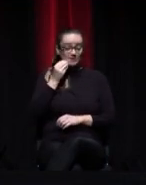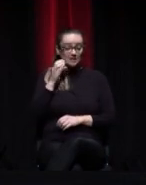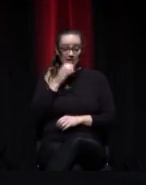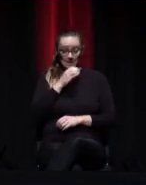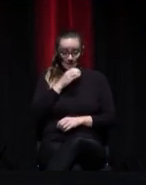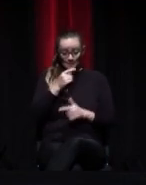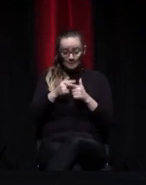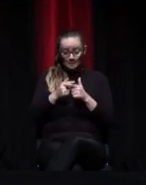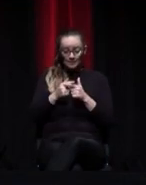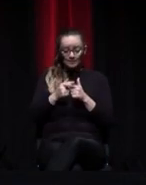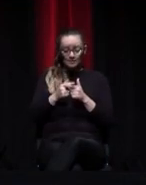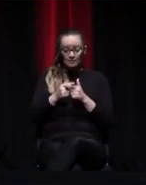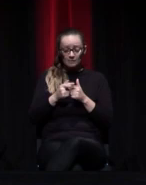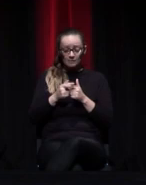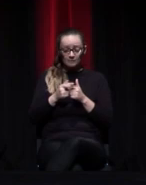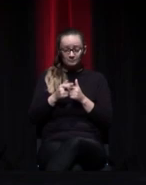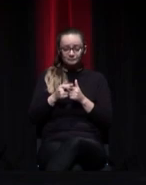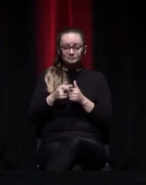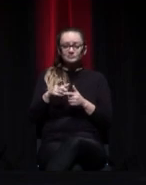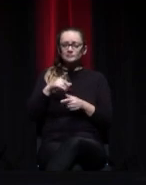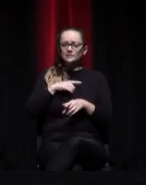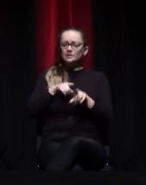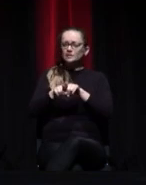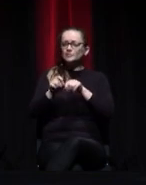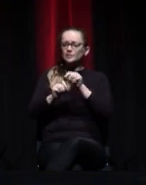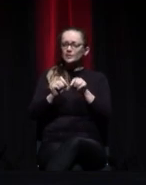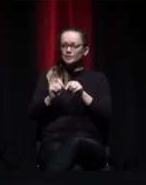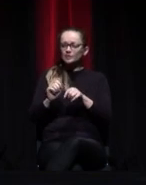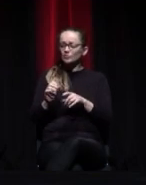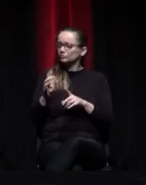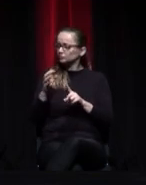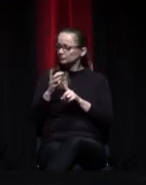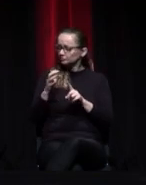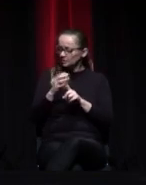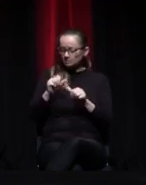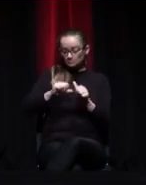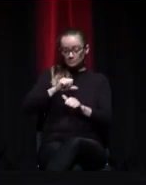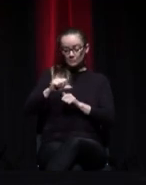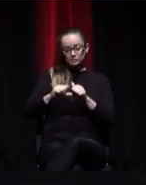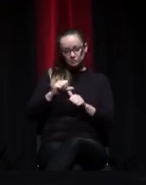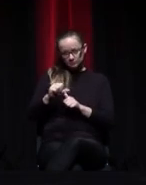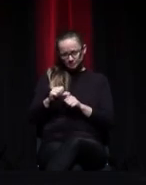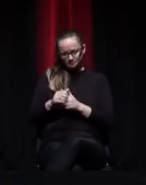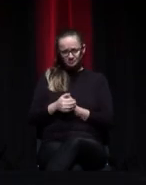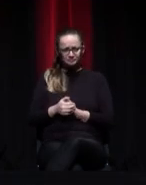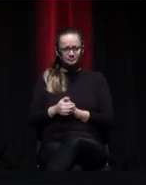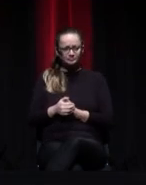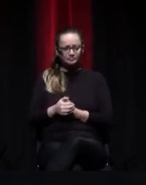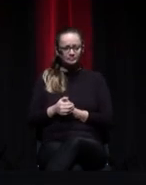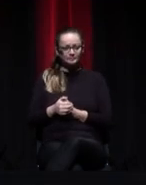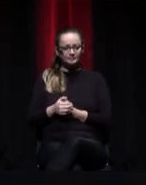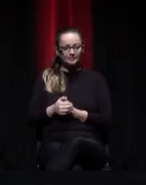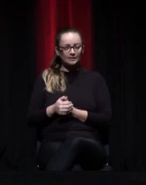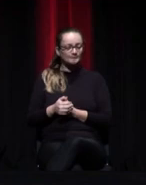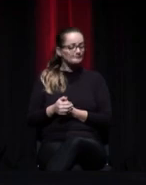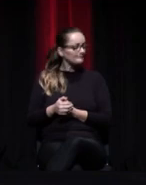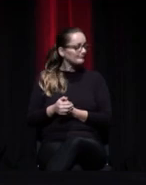Because amidst all this there's a changing effect, I bring this up to discuss it with you,